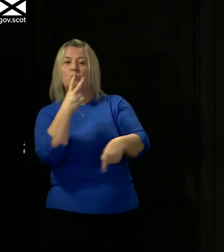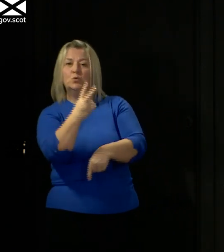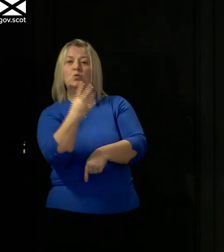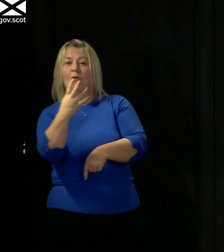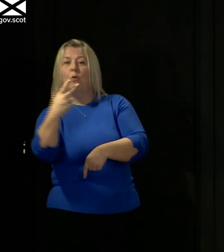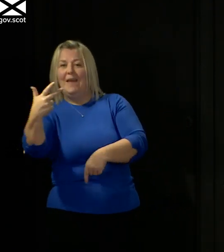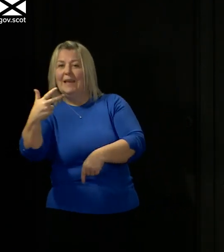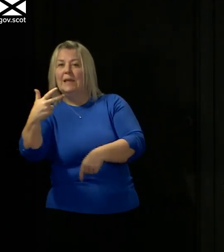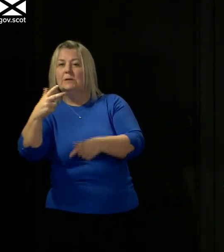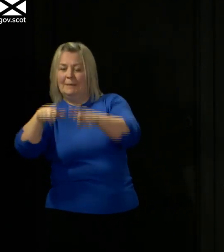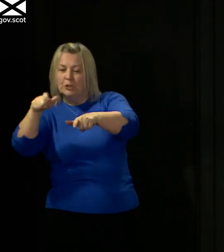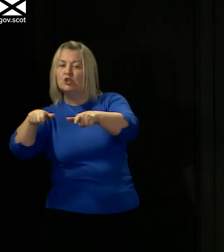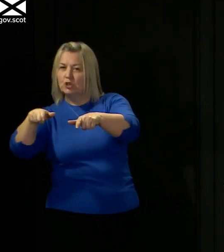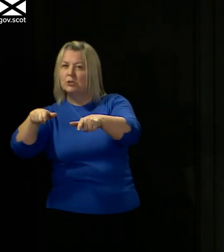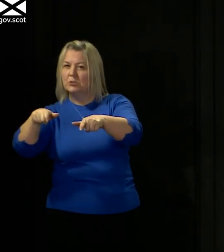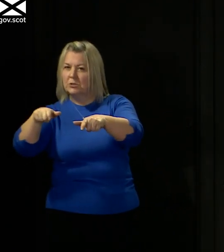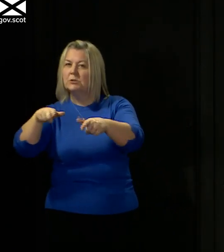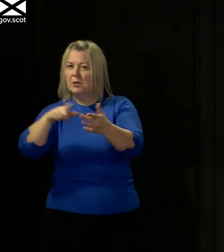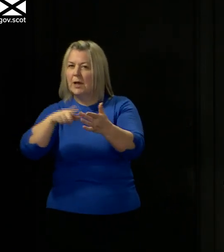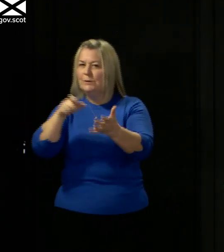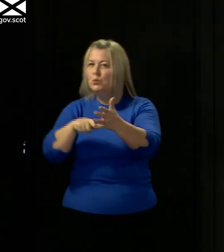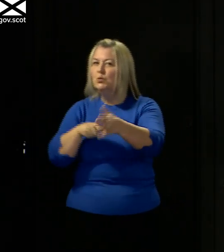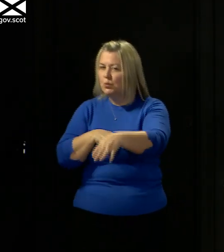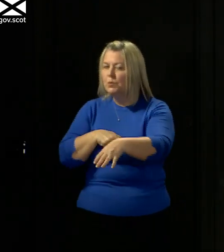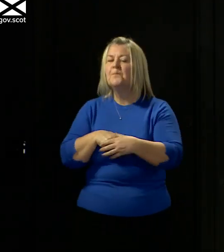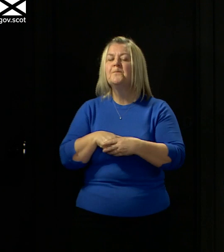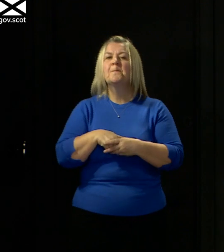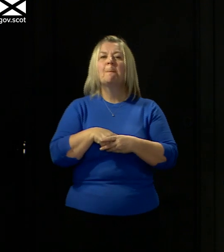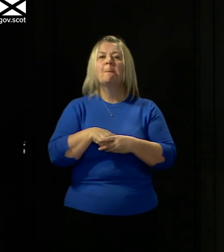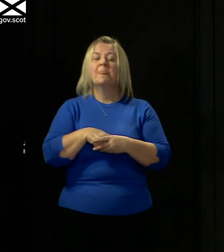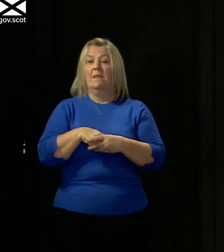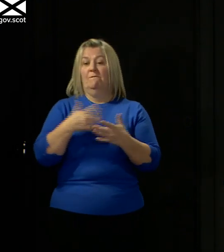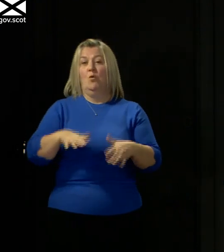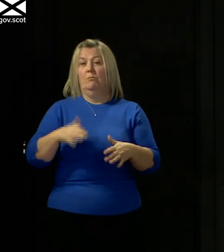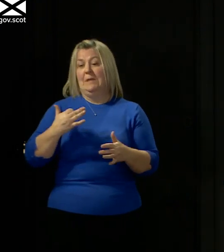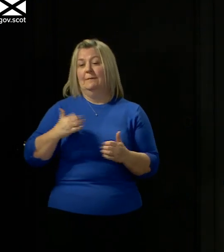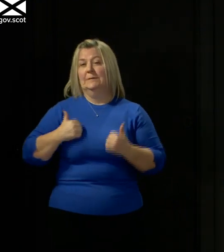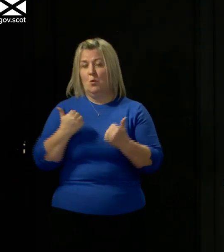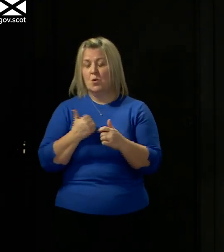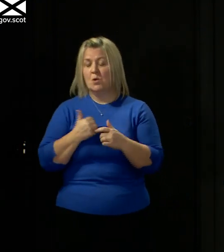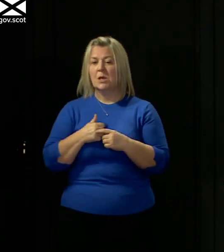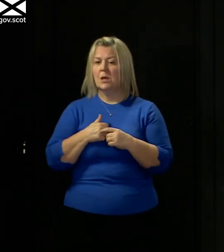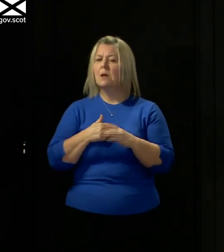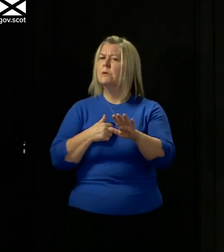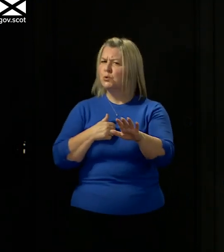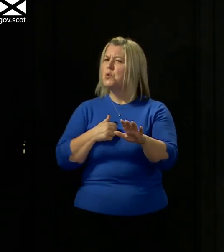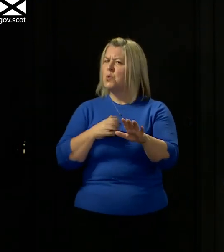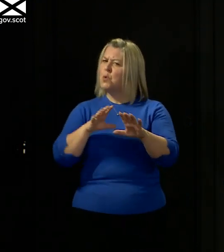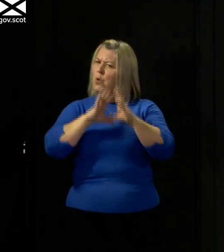patients in ICU as at nine o'clock this morning and so we have and again none of